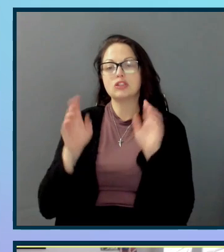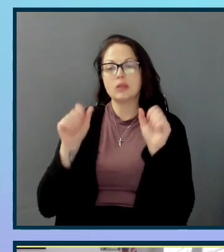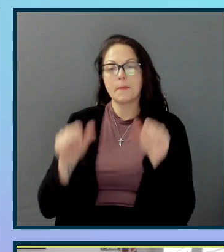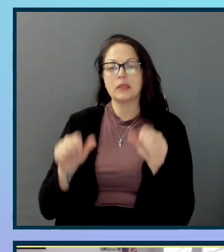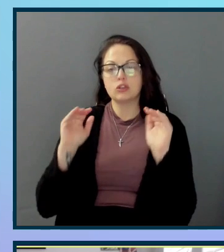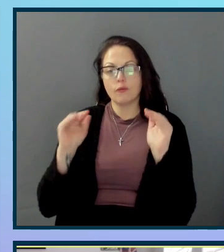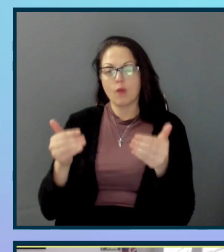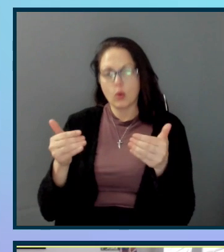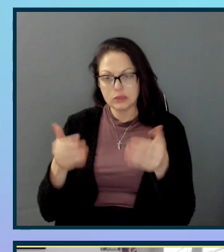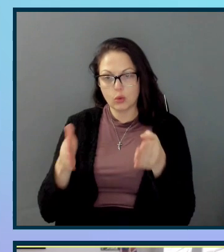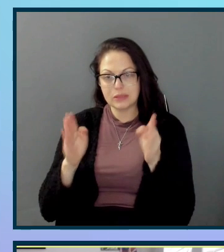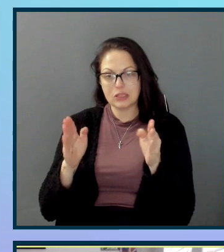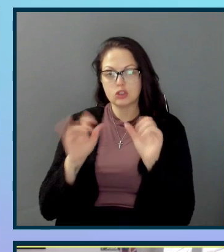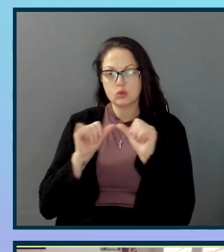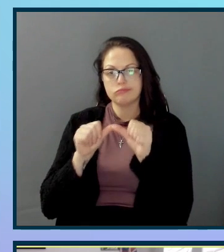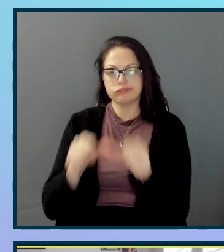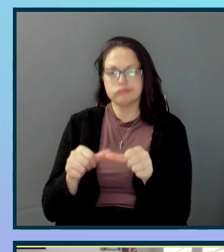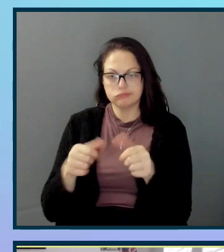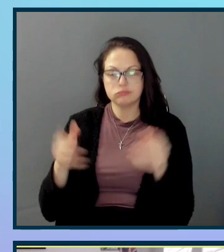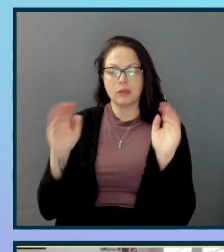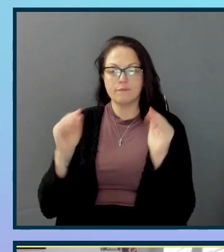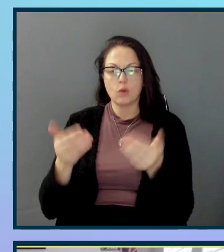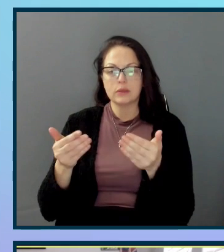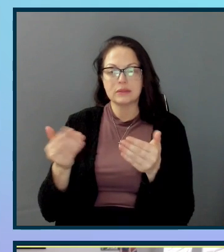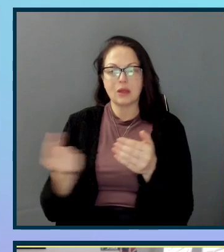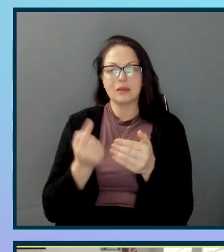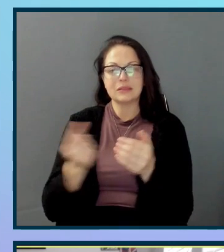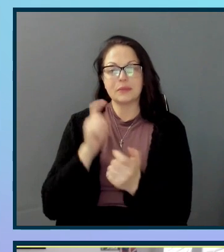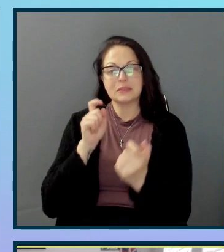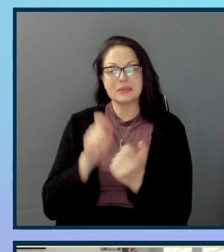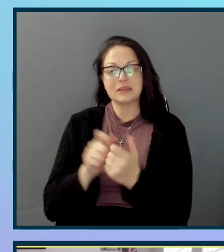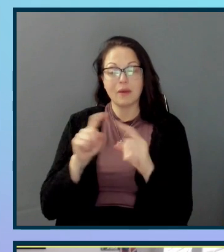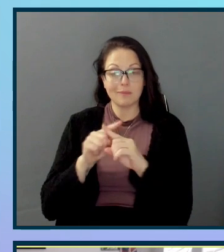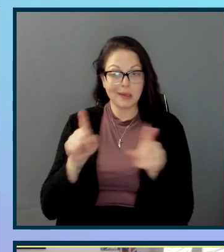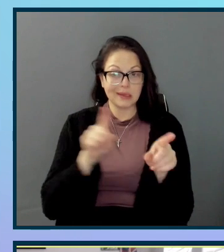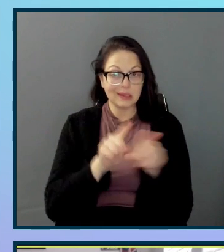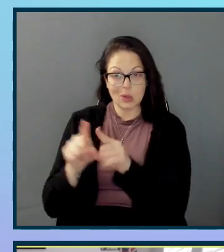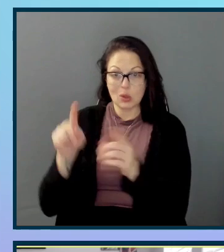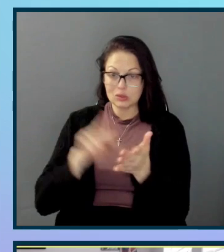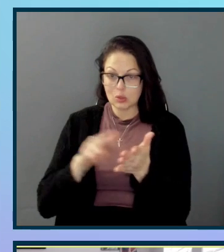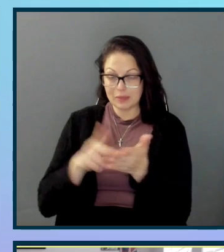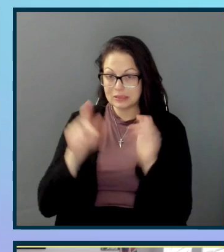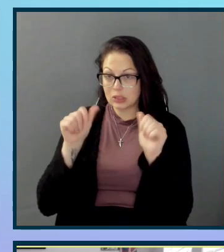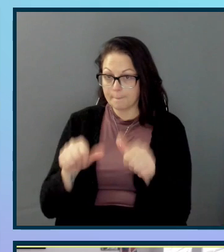So the ability to stay focused on something specific. But it also means the ability to redirect attention